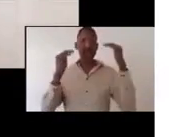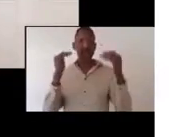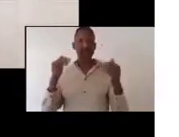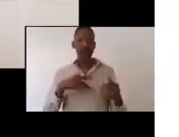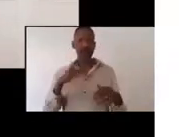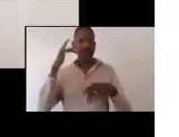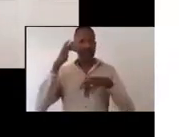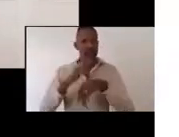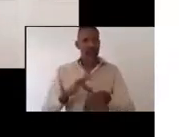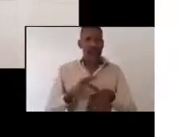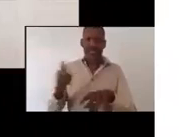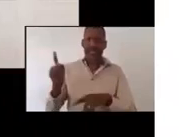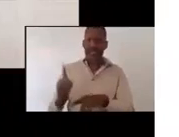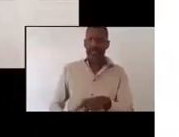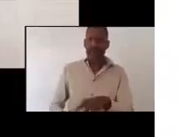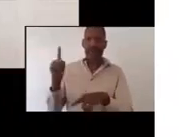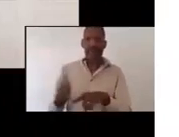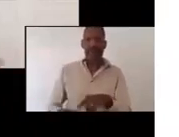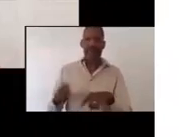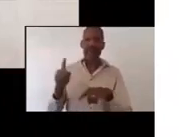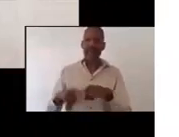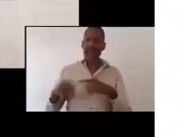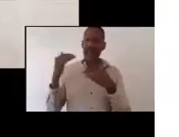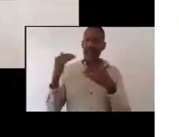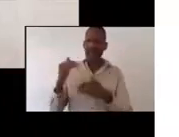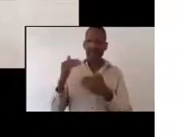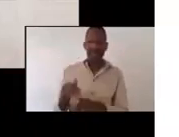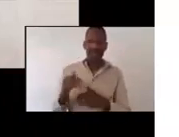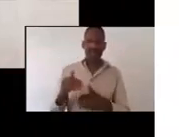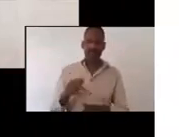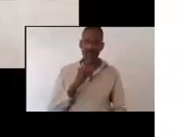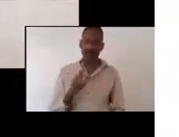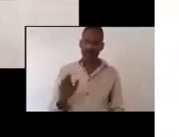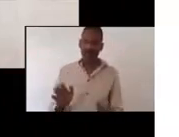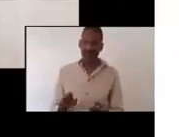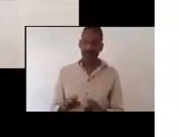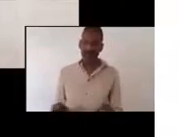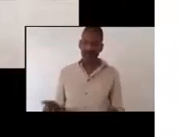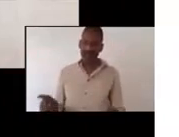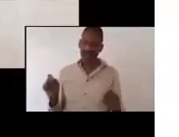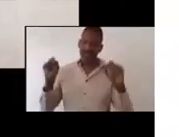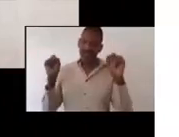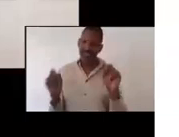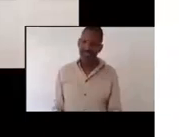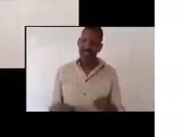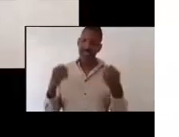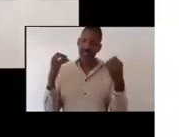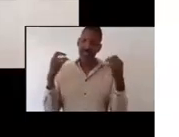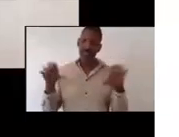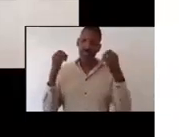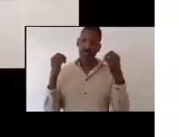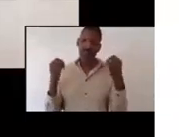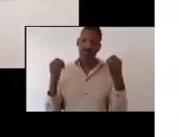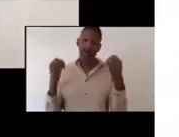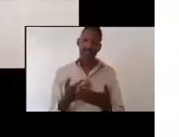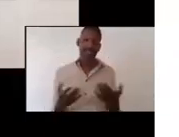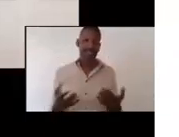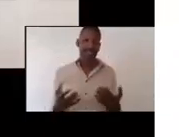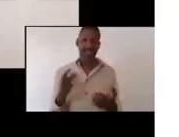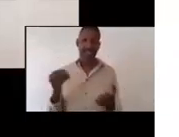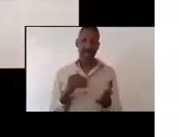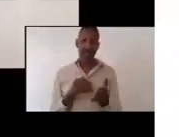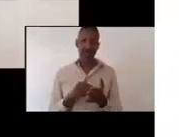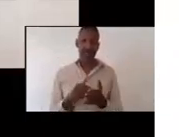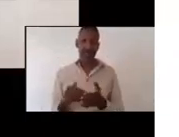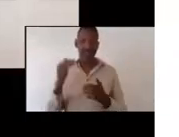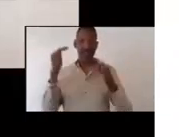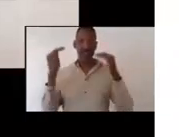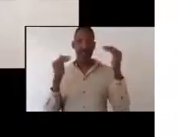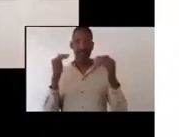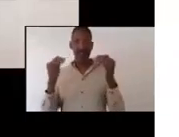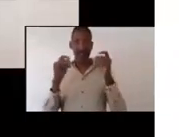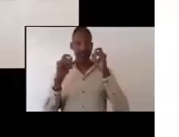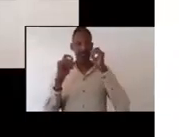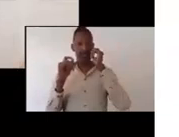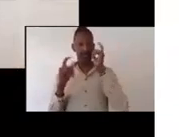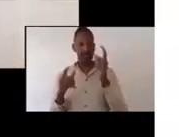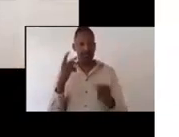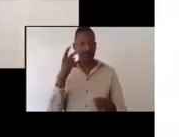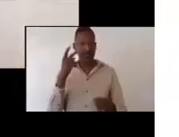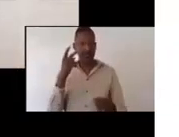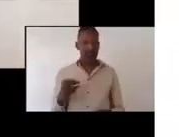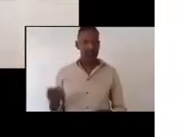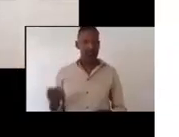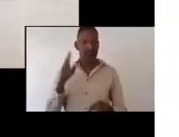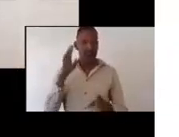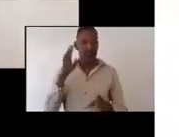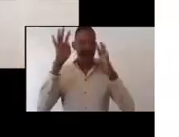However, they can actually do a lot of things in their own ways, and often surprise us with how they find ways to interact and play, which is an asset for both the child and the adult to embrace.